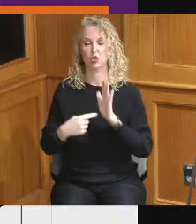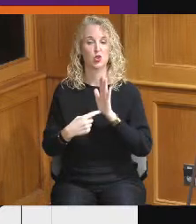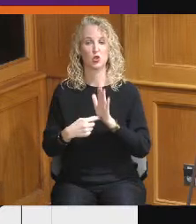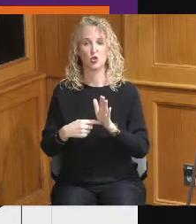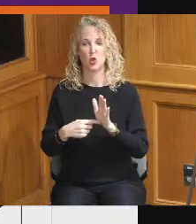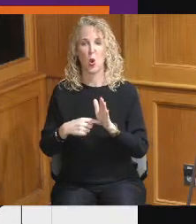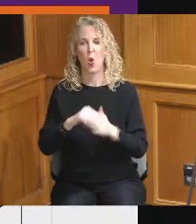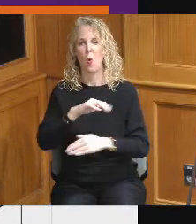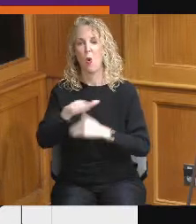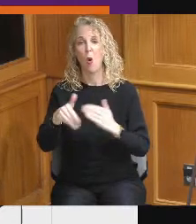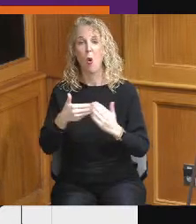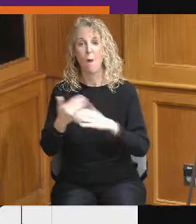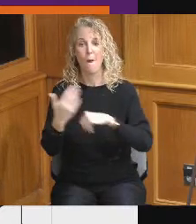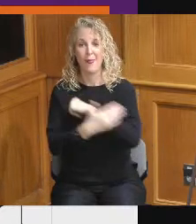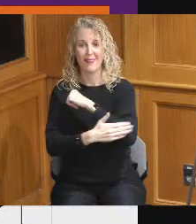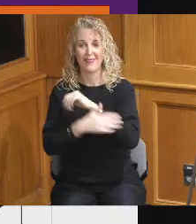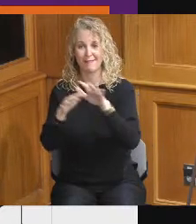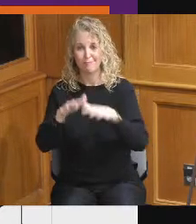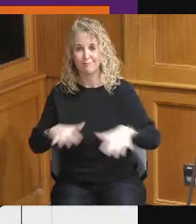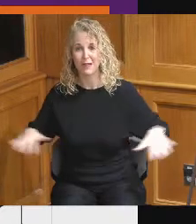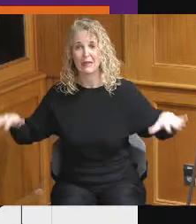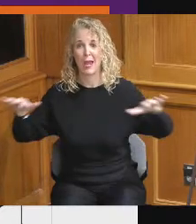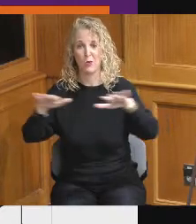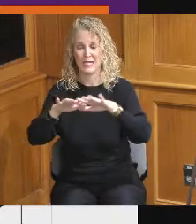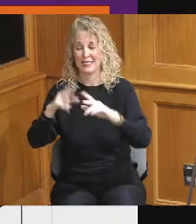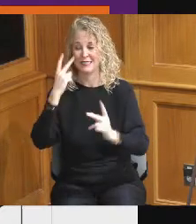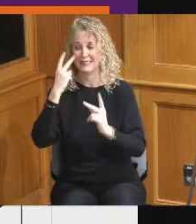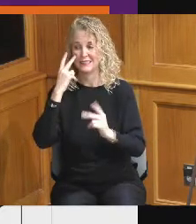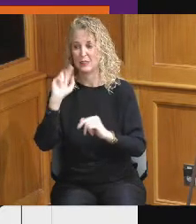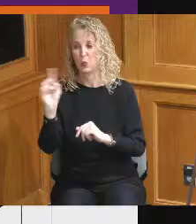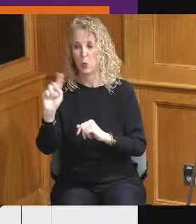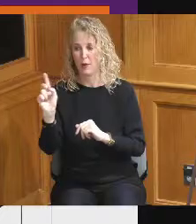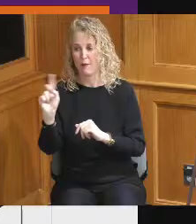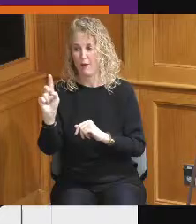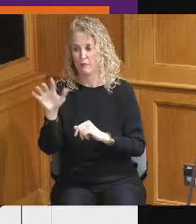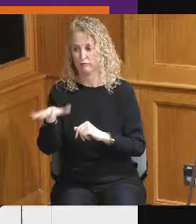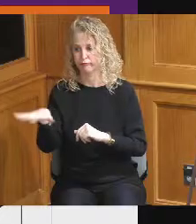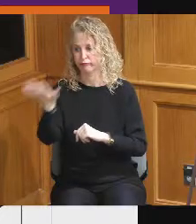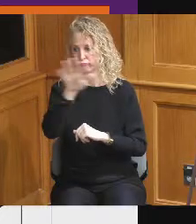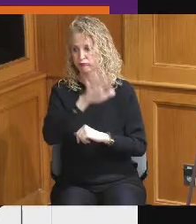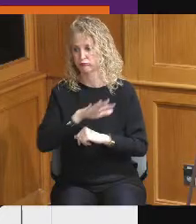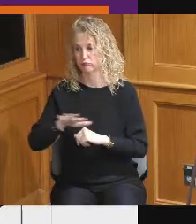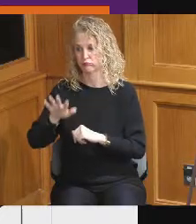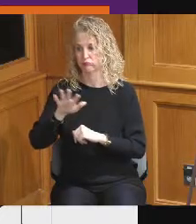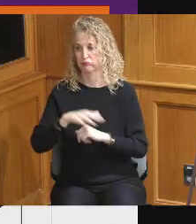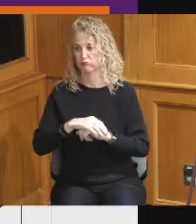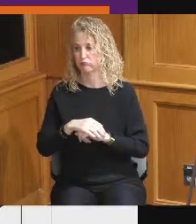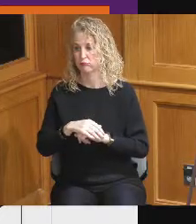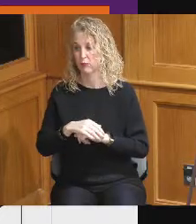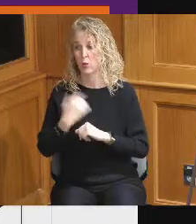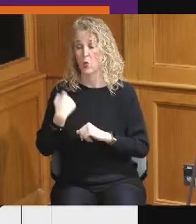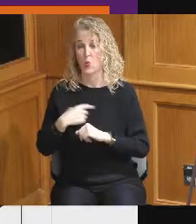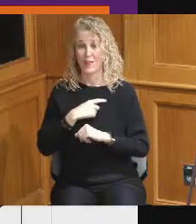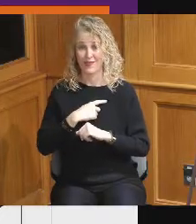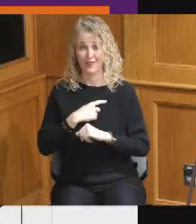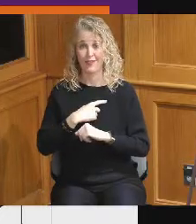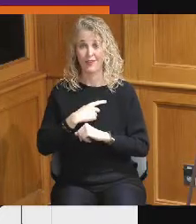map showing the different projects where they are located within the county we are absolutely and